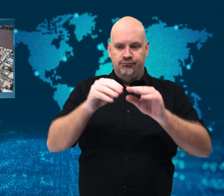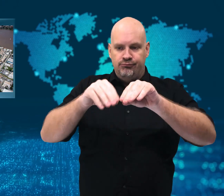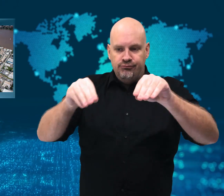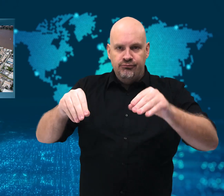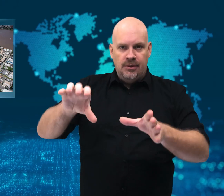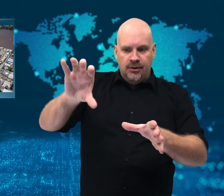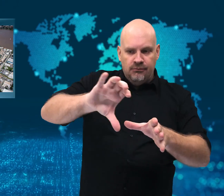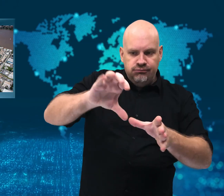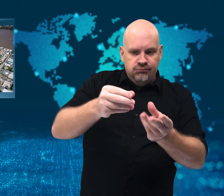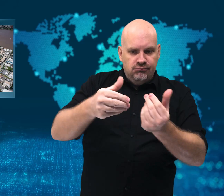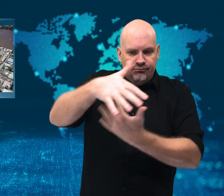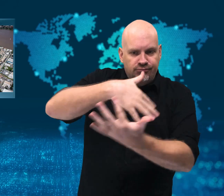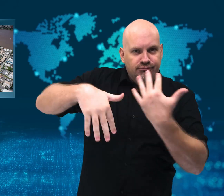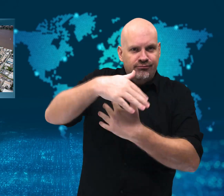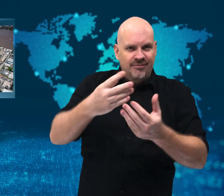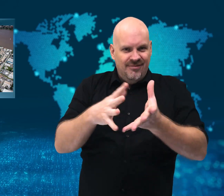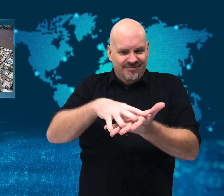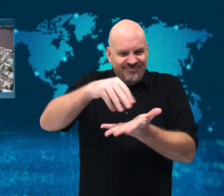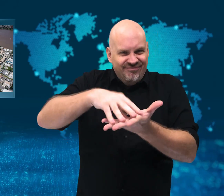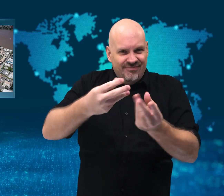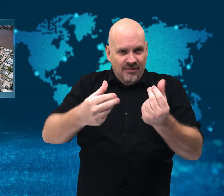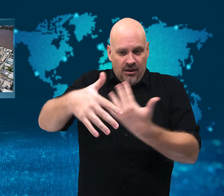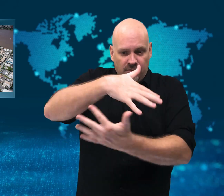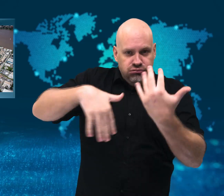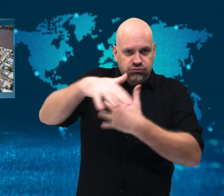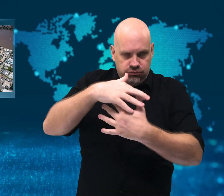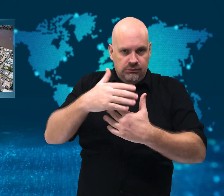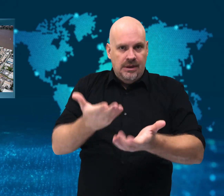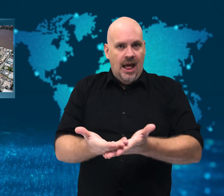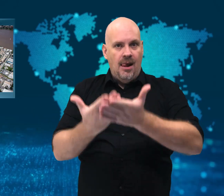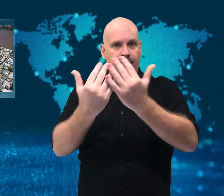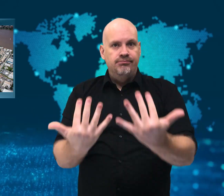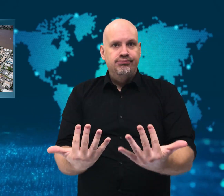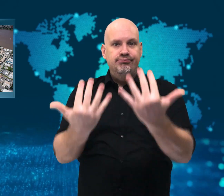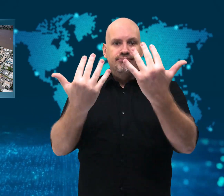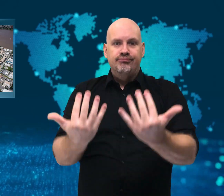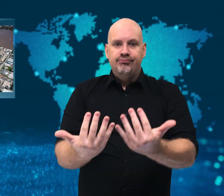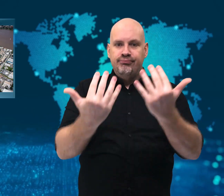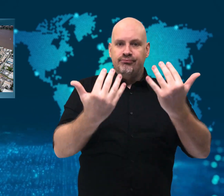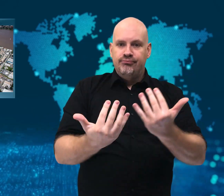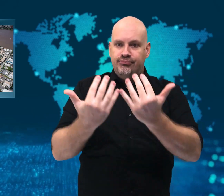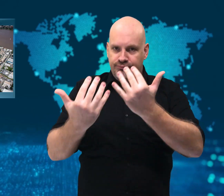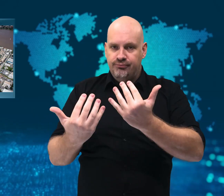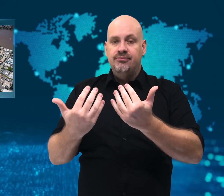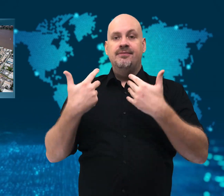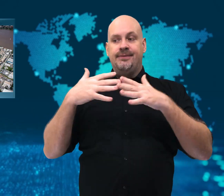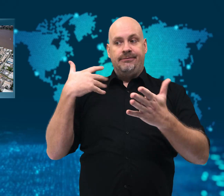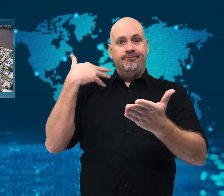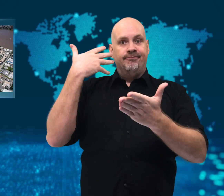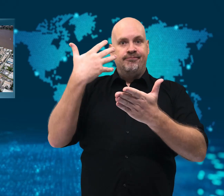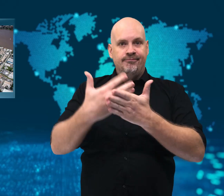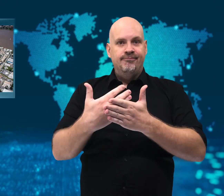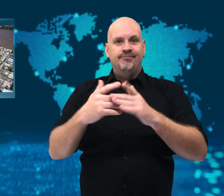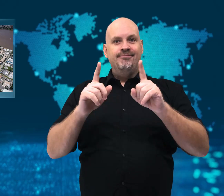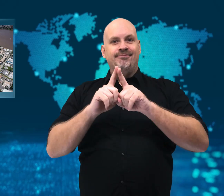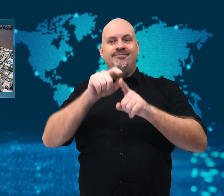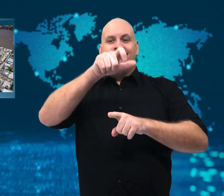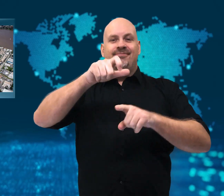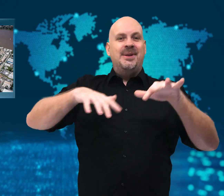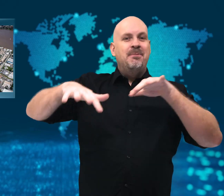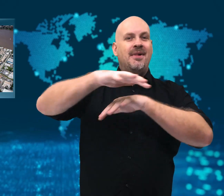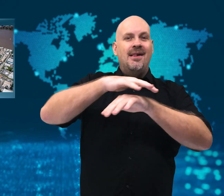The fertilizer helps plants grow when added to soil.